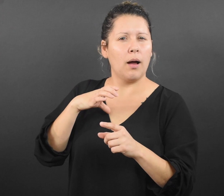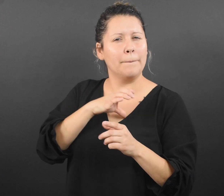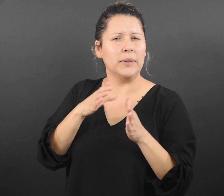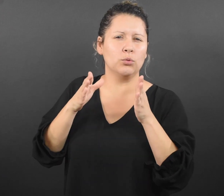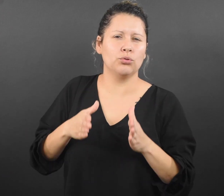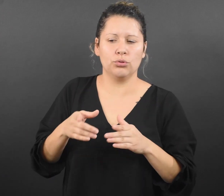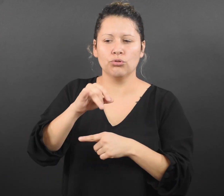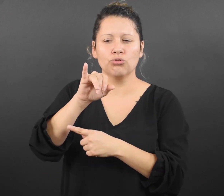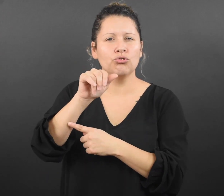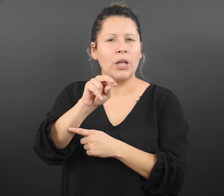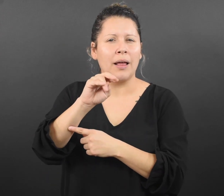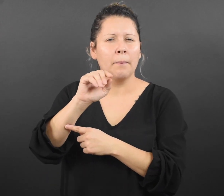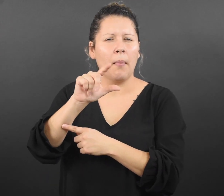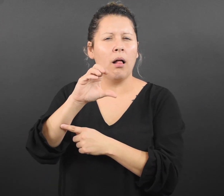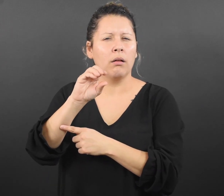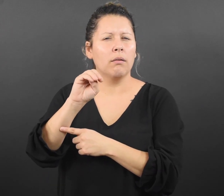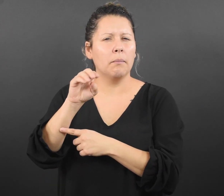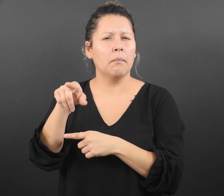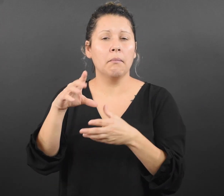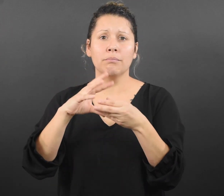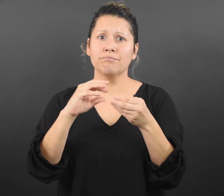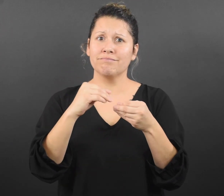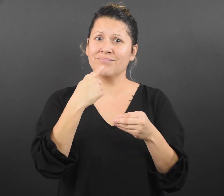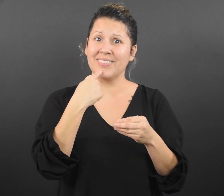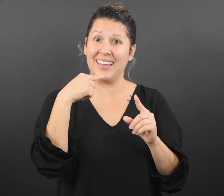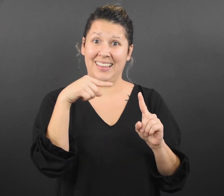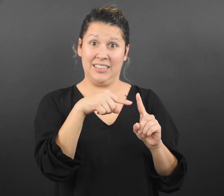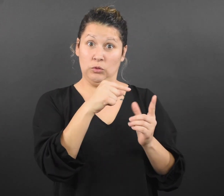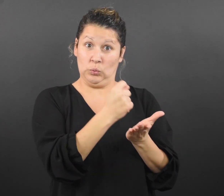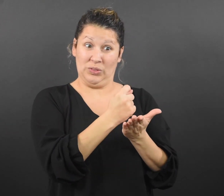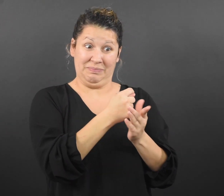“Monoclonal antibody treatments are an important tool,